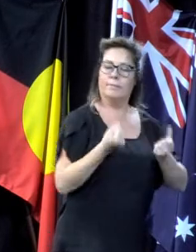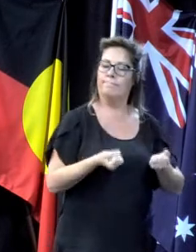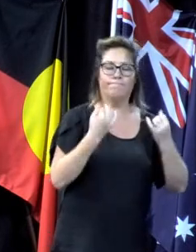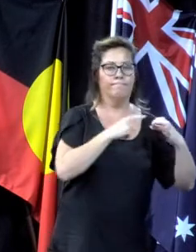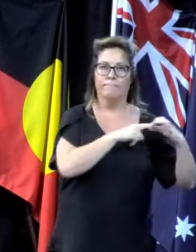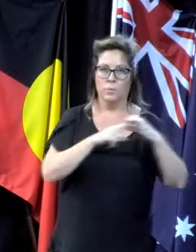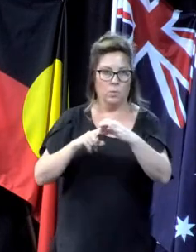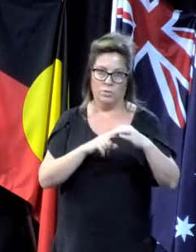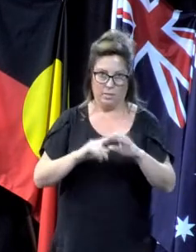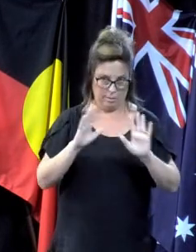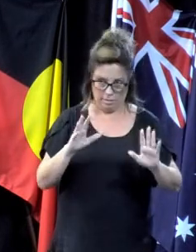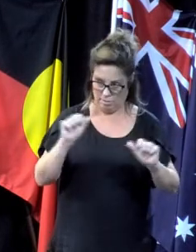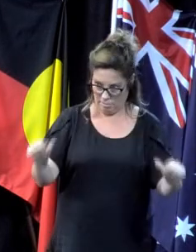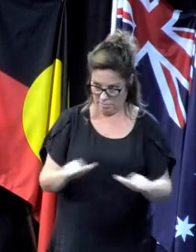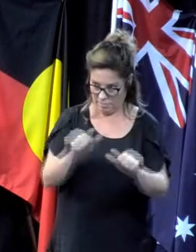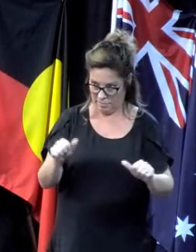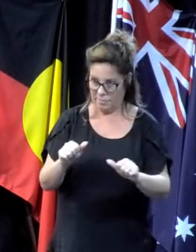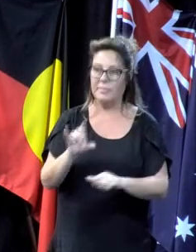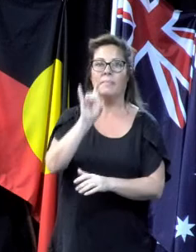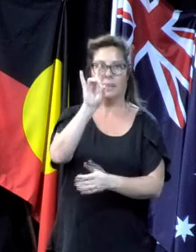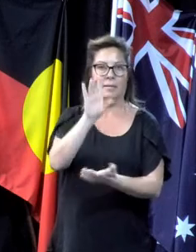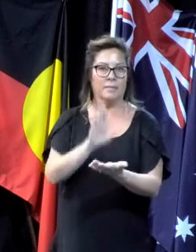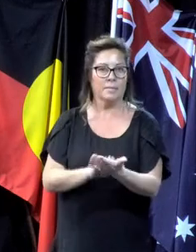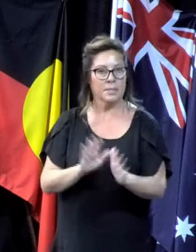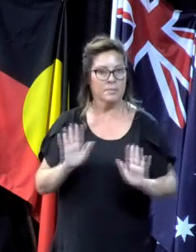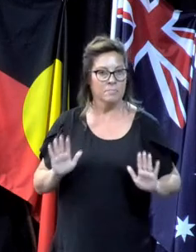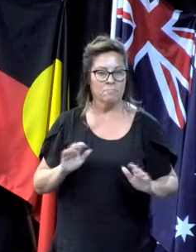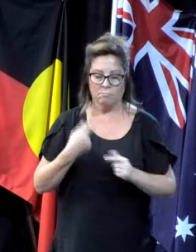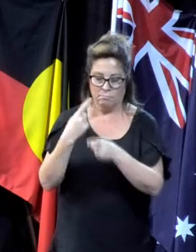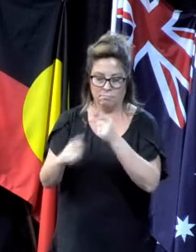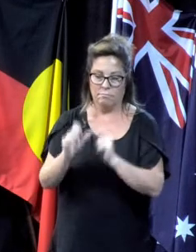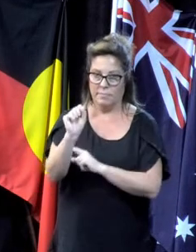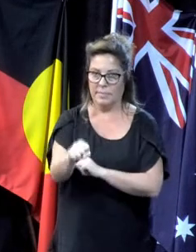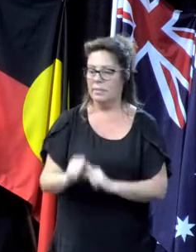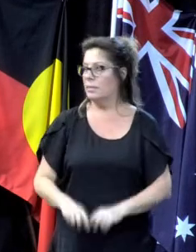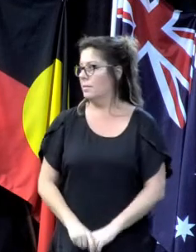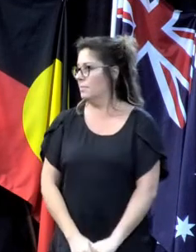10 minutes. Yes. Thank you. Very well. I have six and you’ve heard some of them.